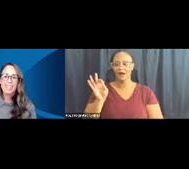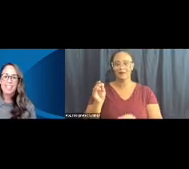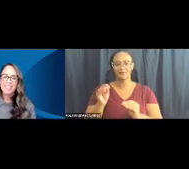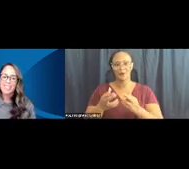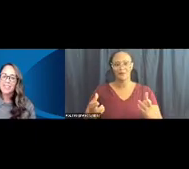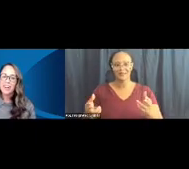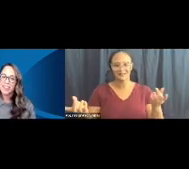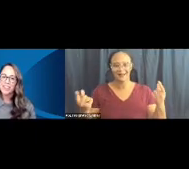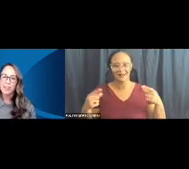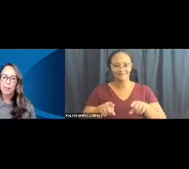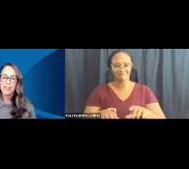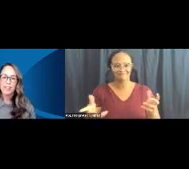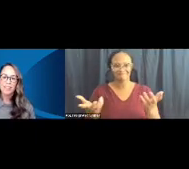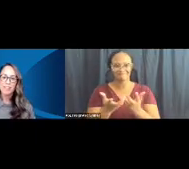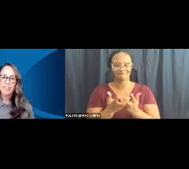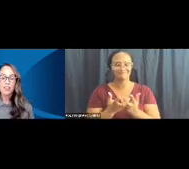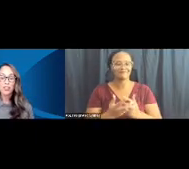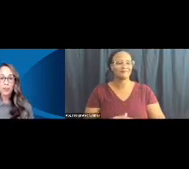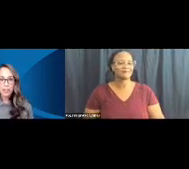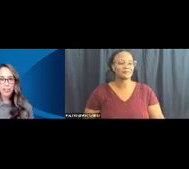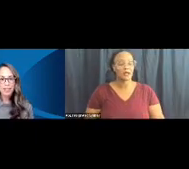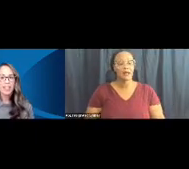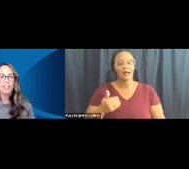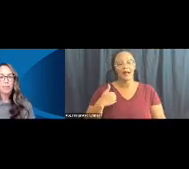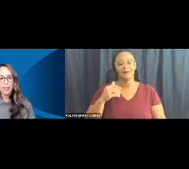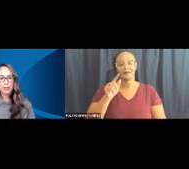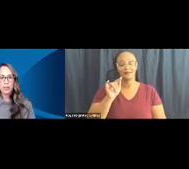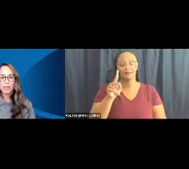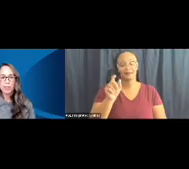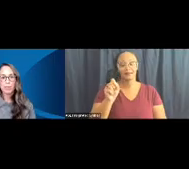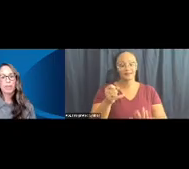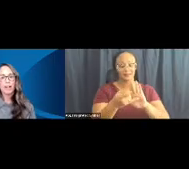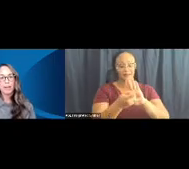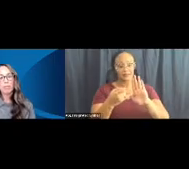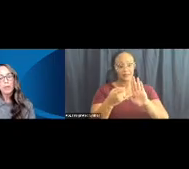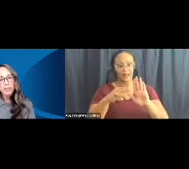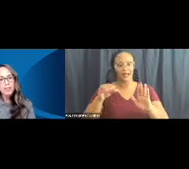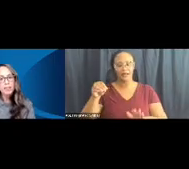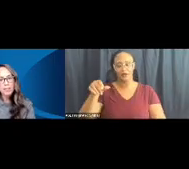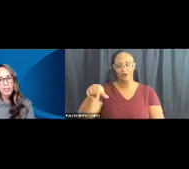The links and QR codes point to relevant and short indicator modules which provide more detailed